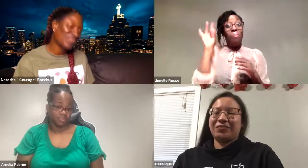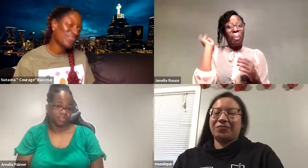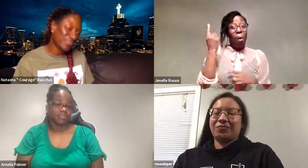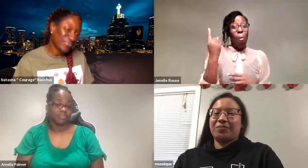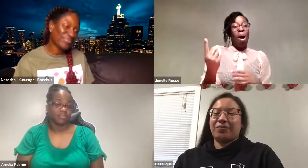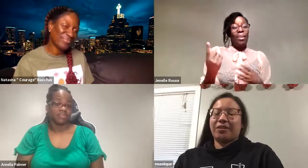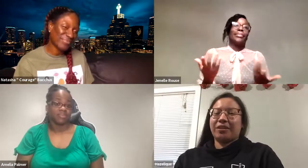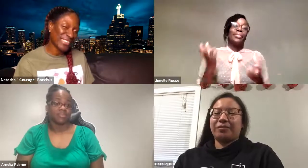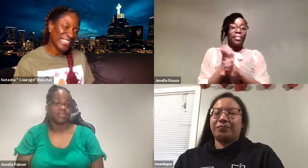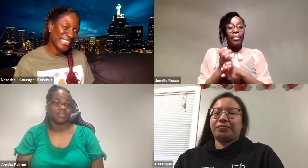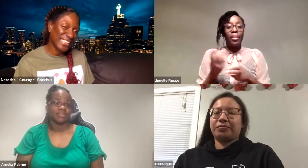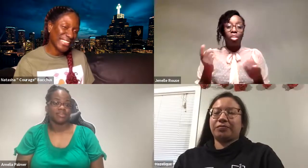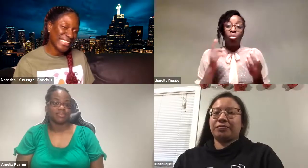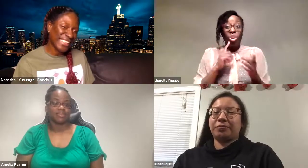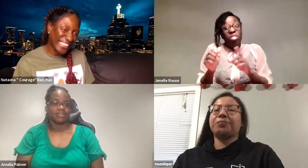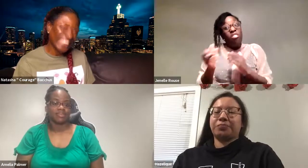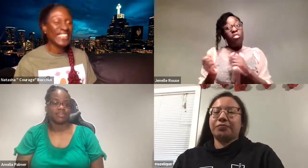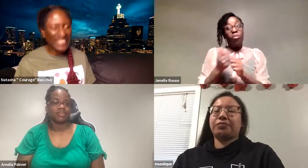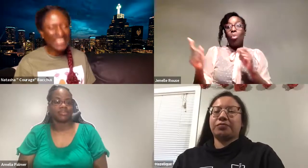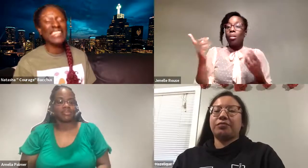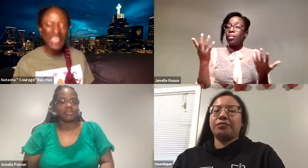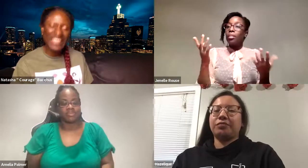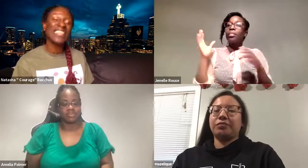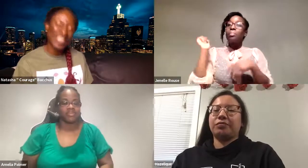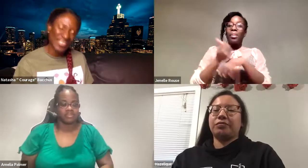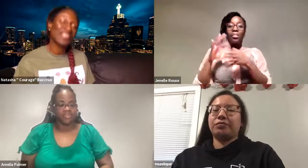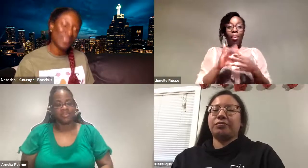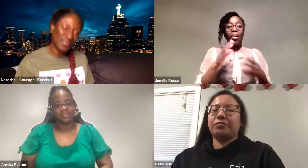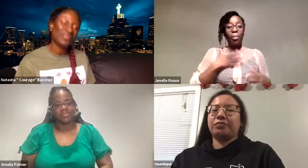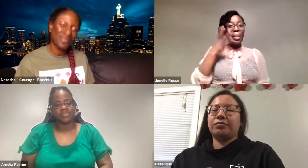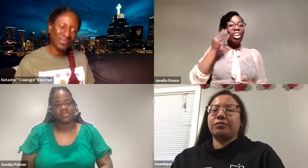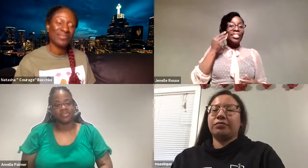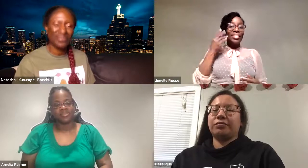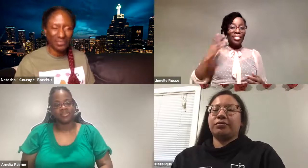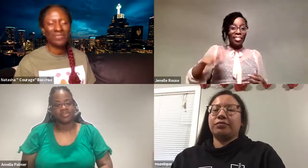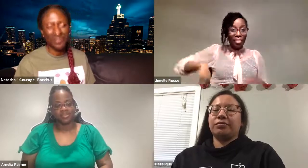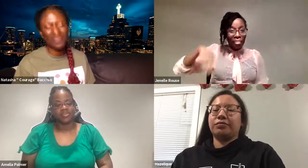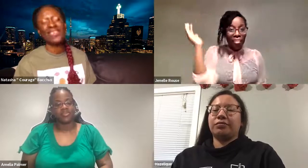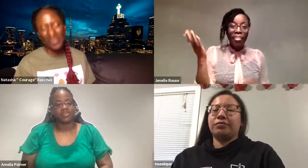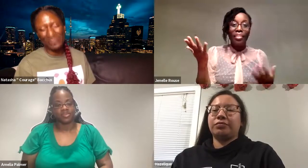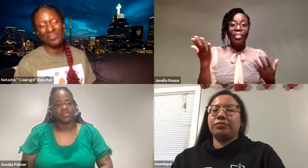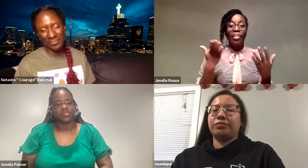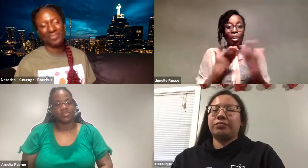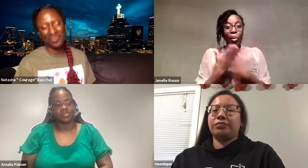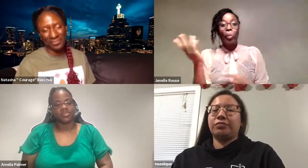everyone! if i've had to pick one i mean that's a really hard answer but based on my experience,